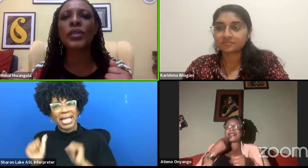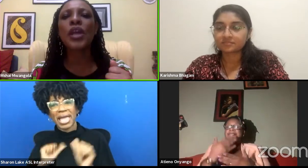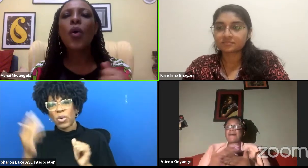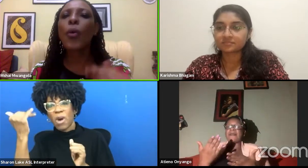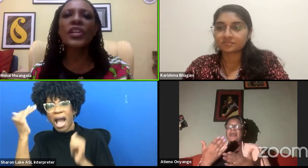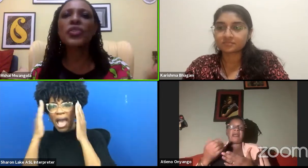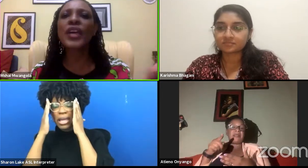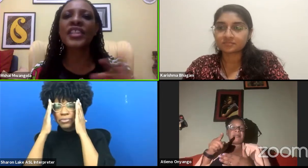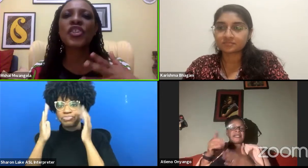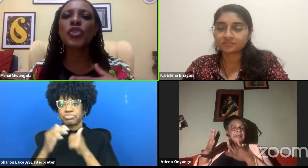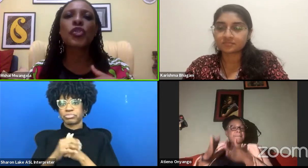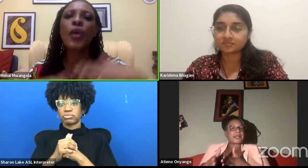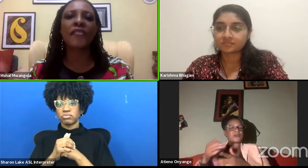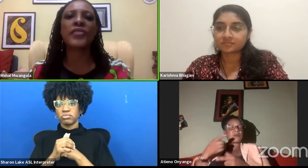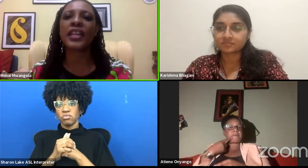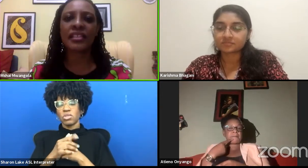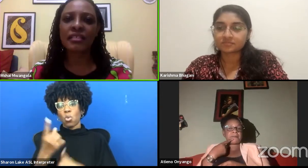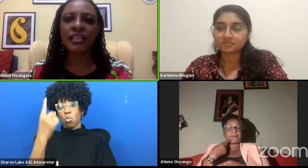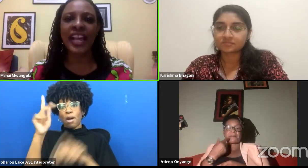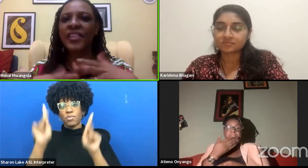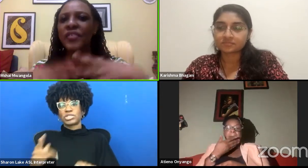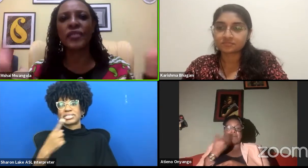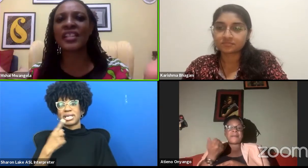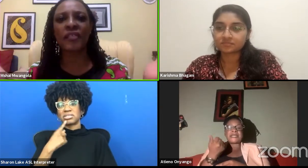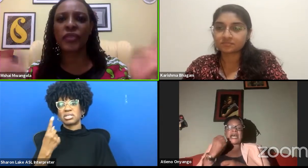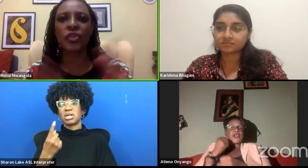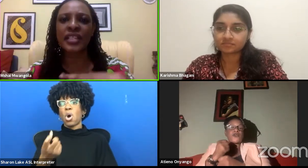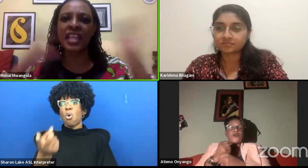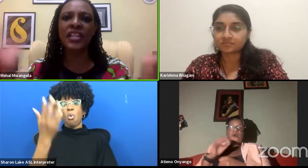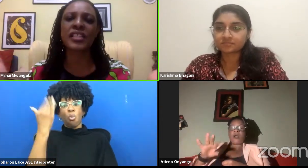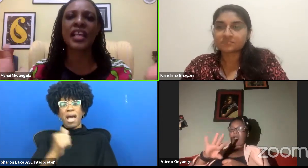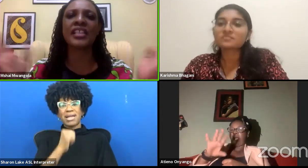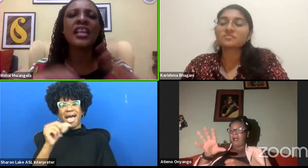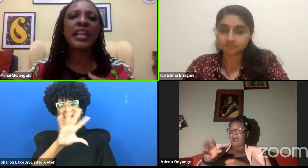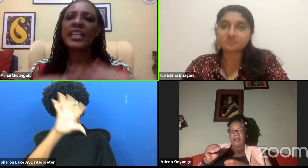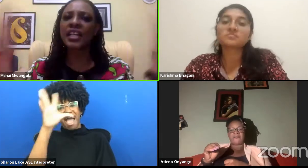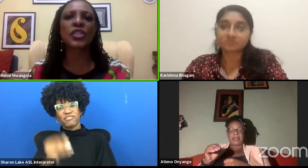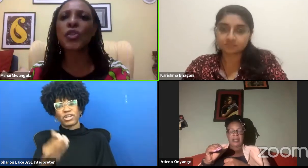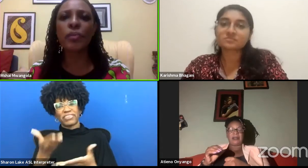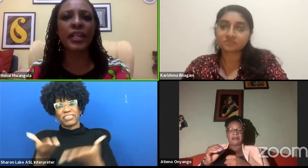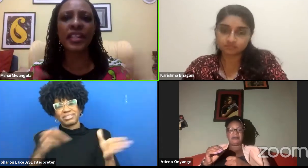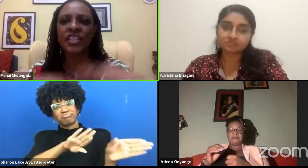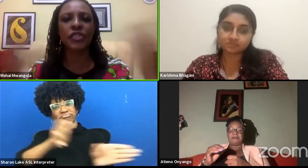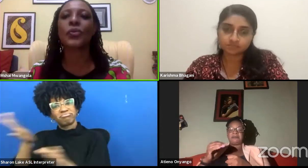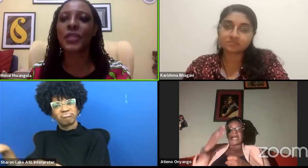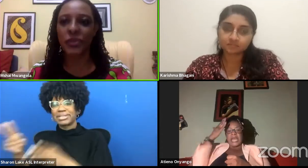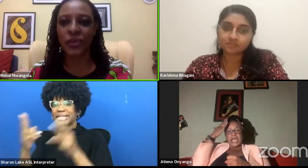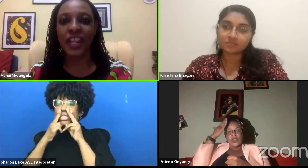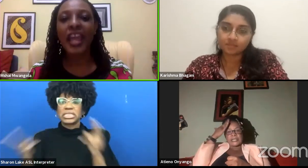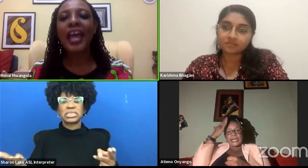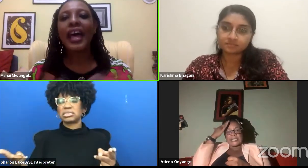was, "Why don't you guys just do African kind of stuff? It's innocent, it's hurts nobody. Just do a story."